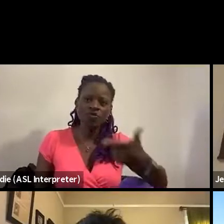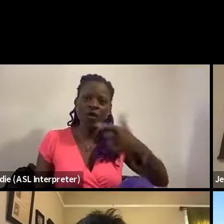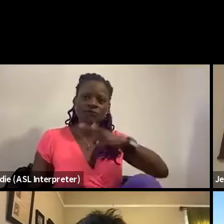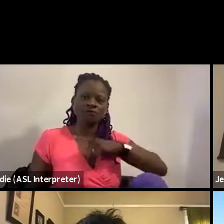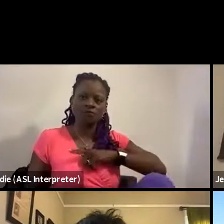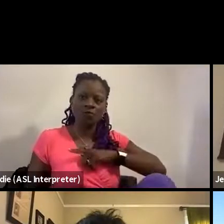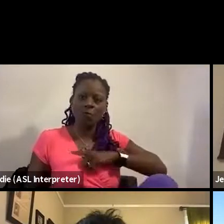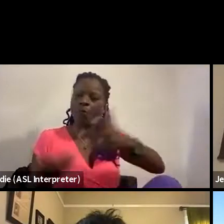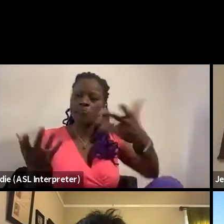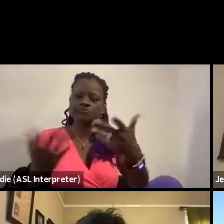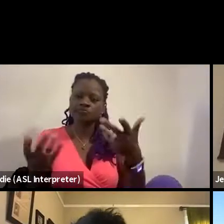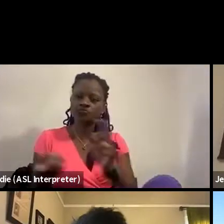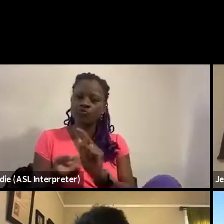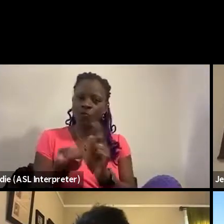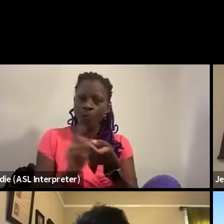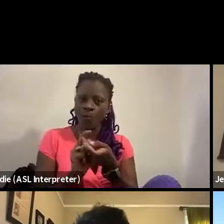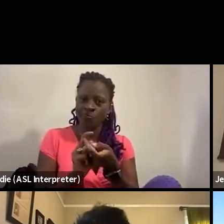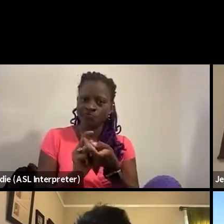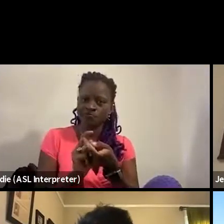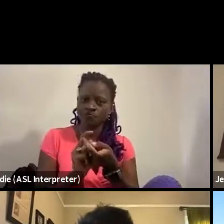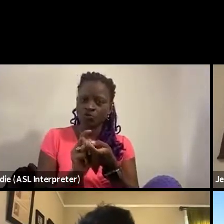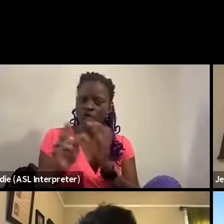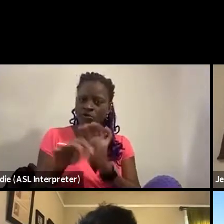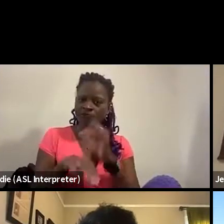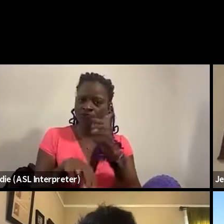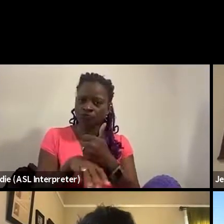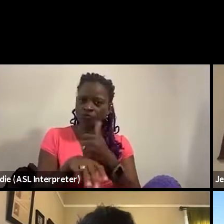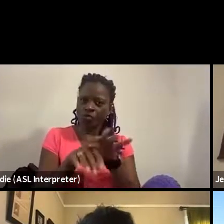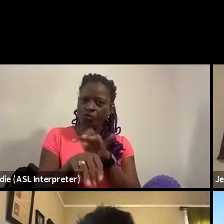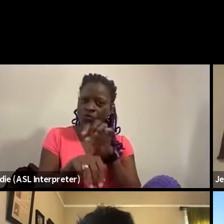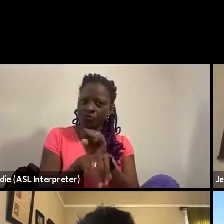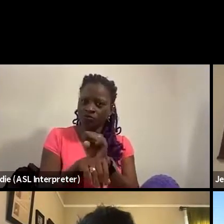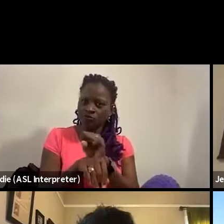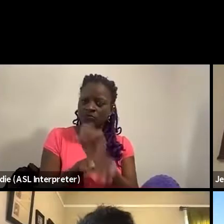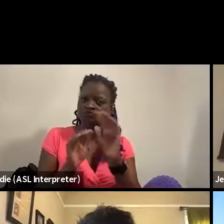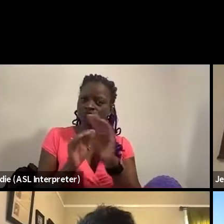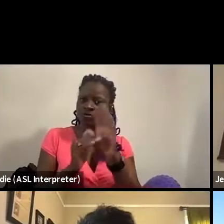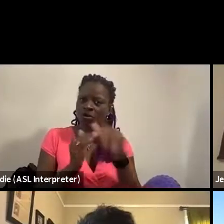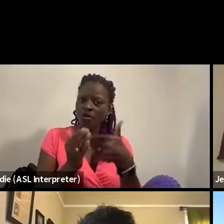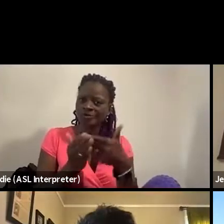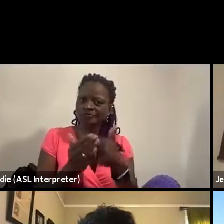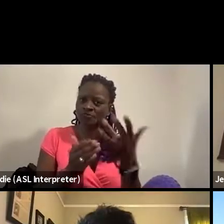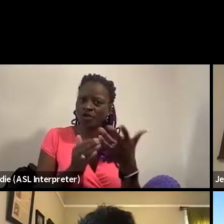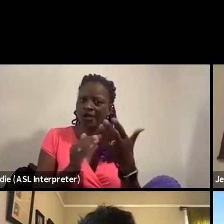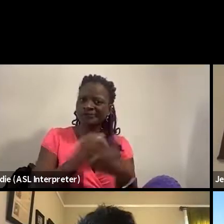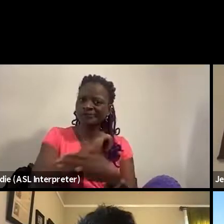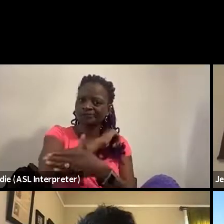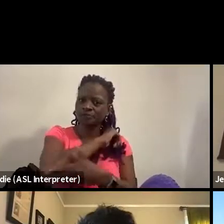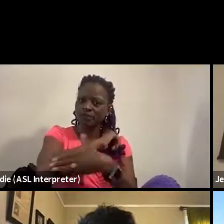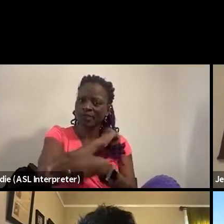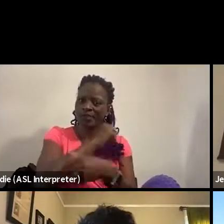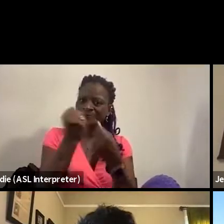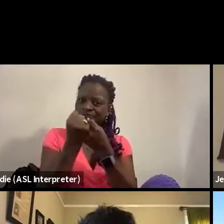for instance, all of the counties supported clinics currently on the website.